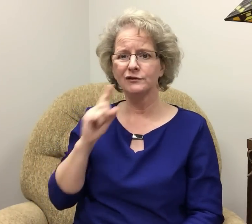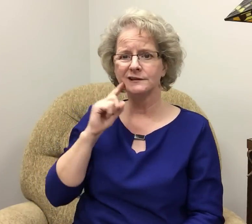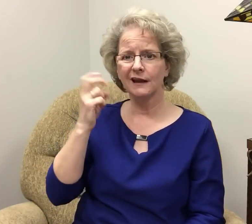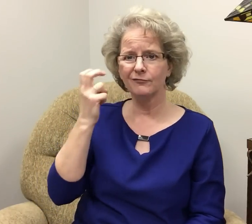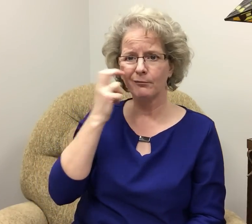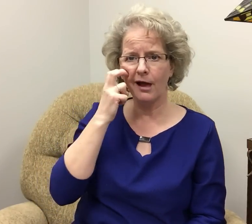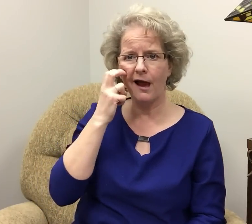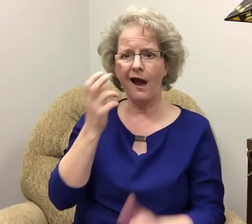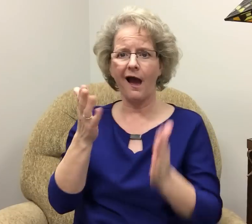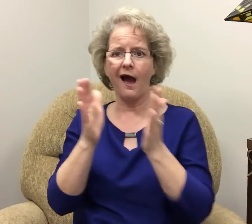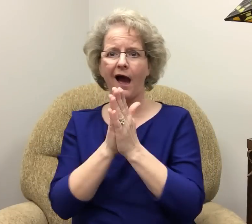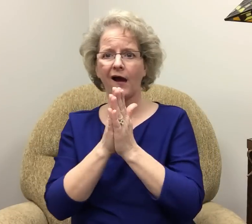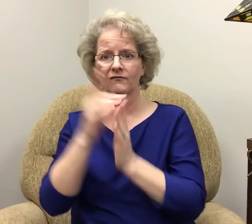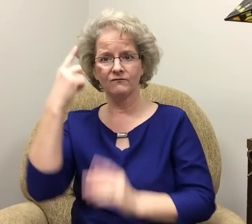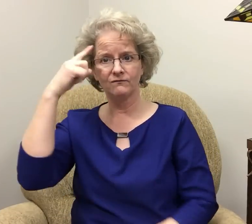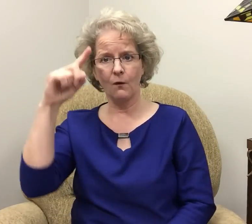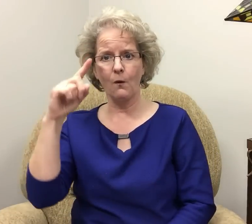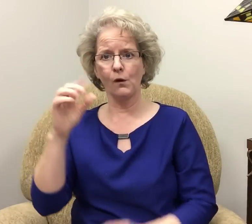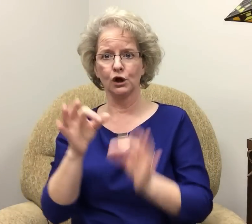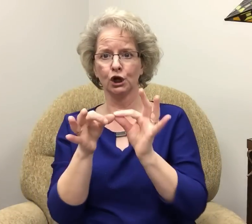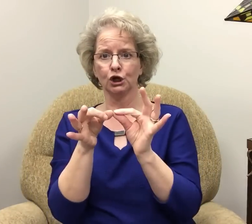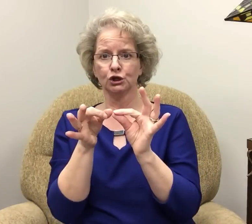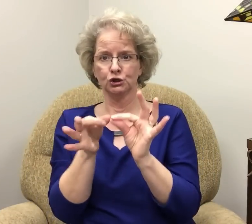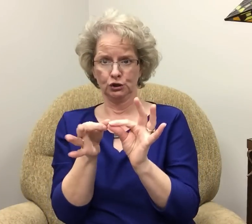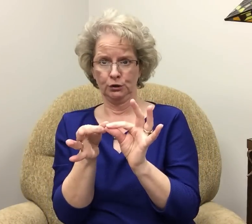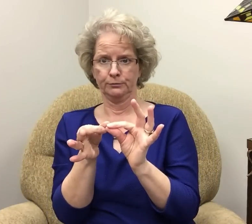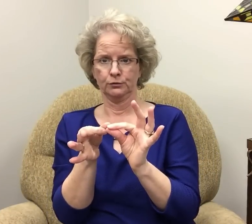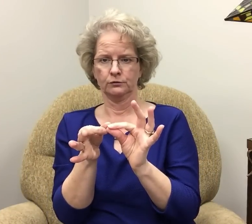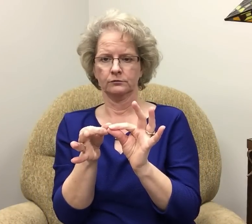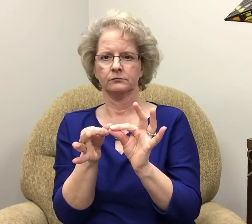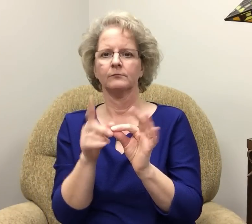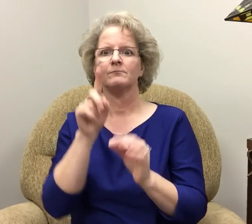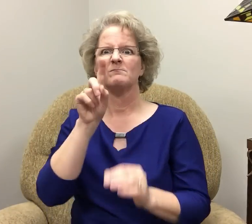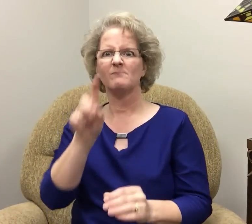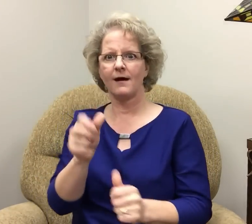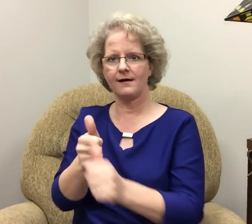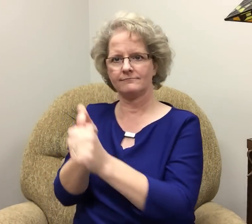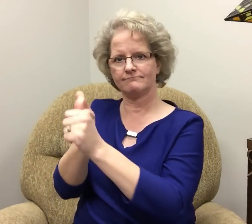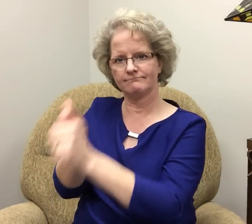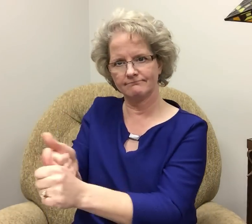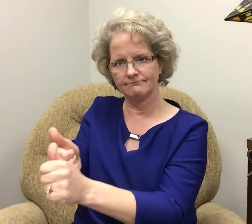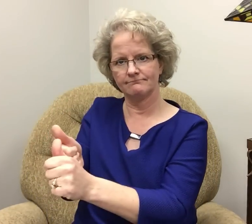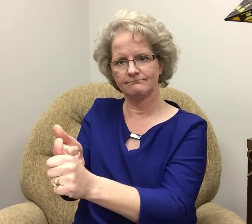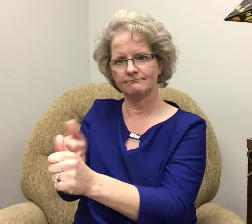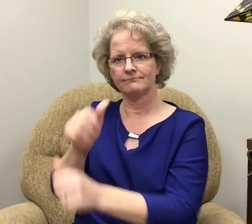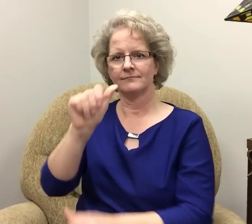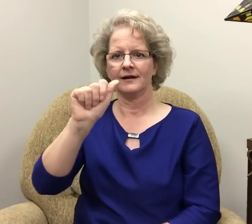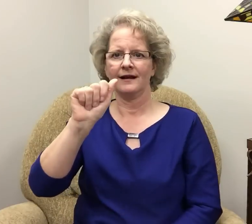It's also important to know that if a Deaf, Hard of hearing, or Deaf blind individual